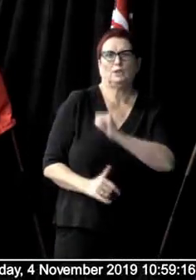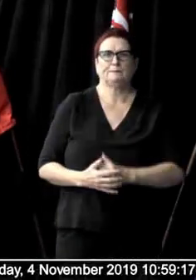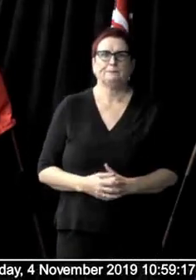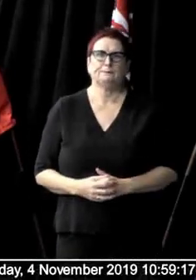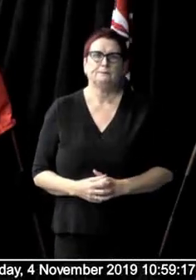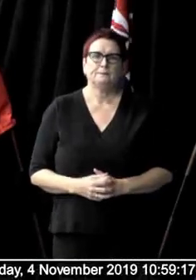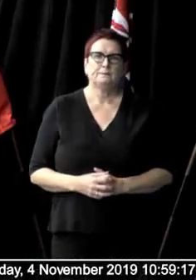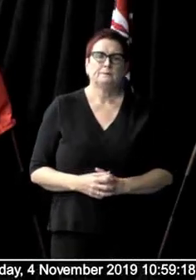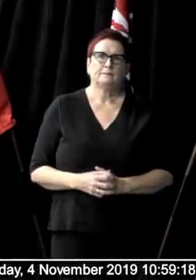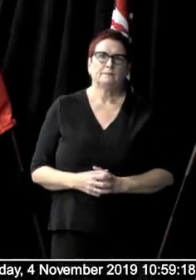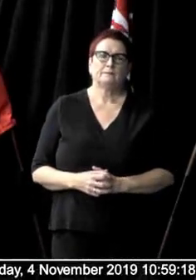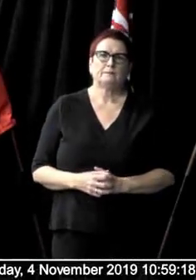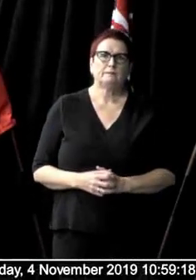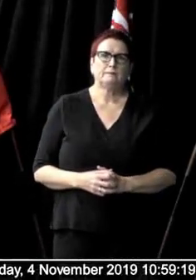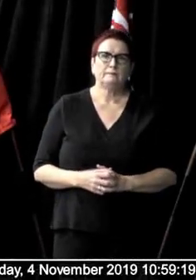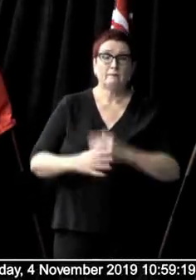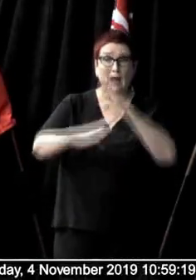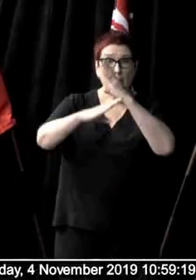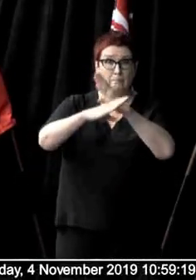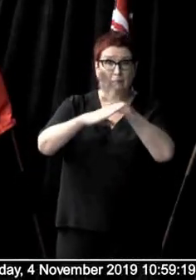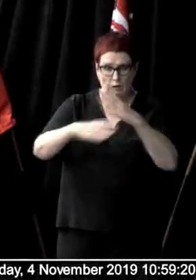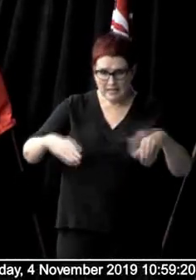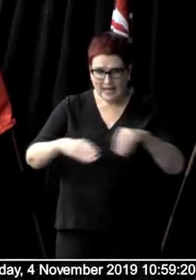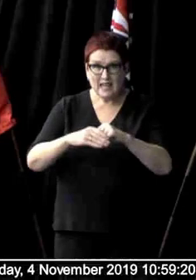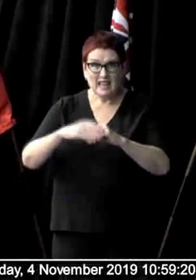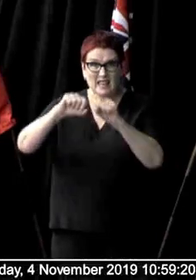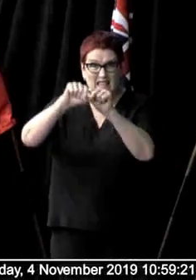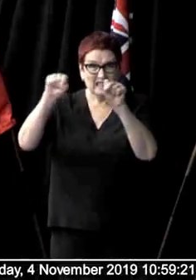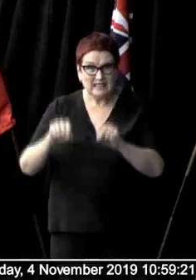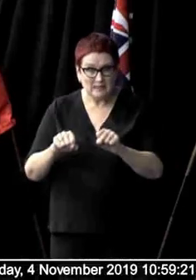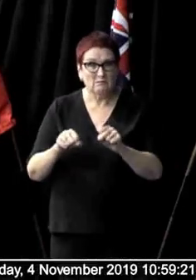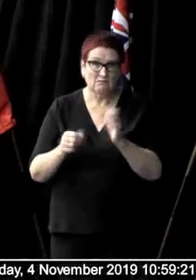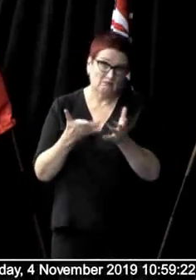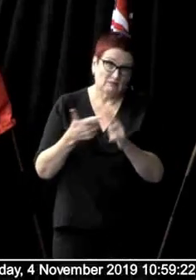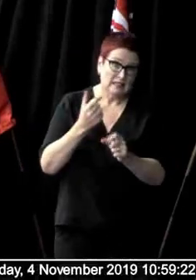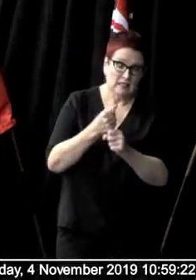They are also often structural and systemic, including inadequate legal